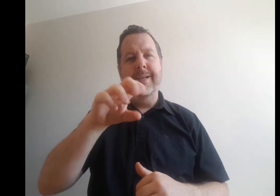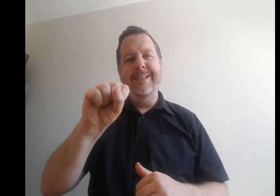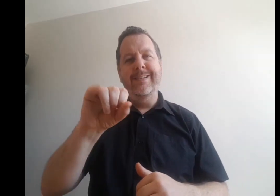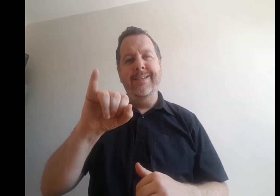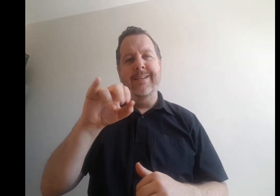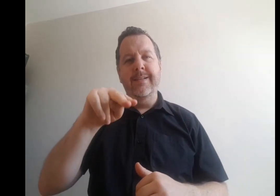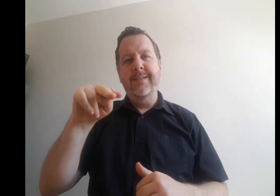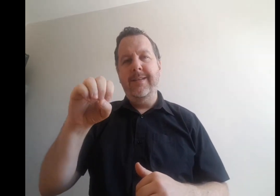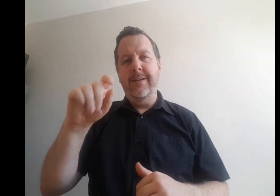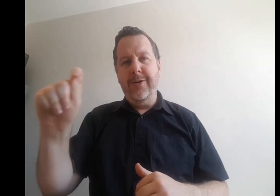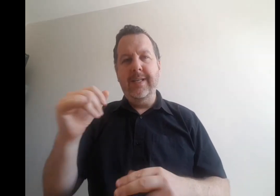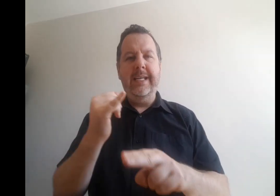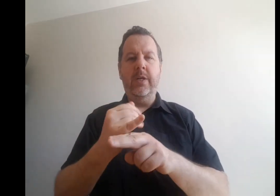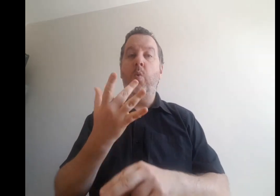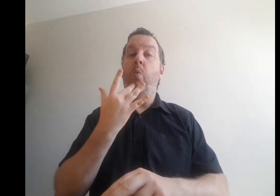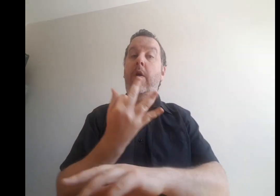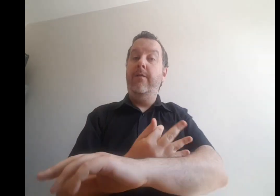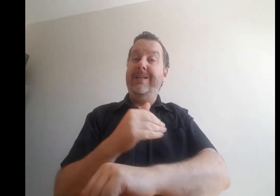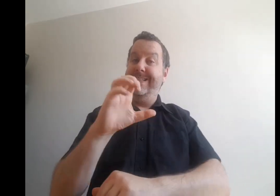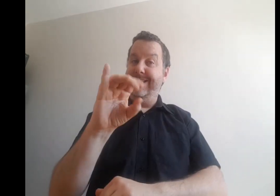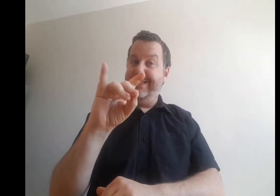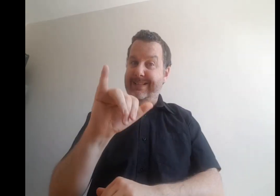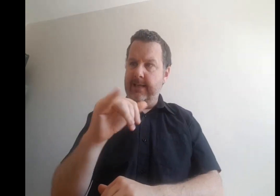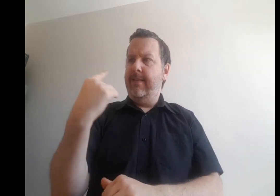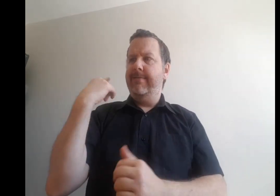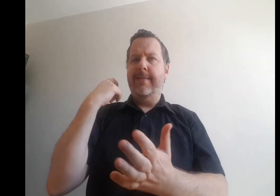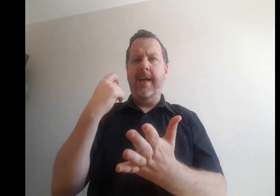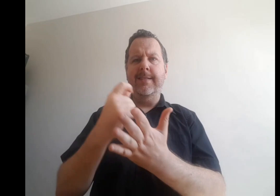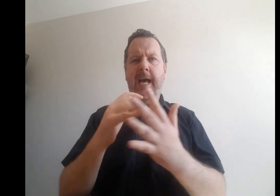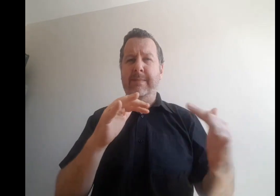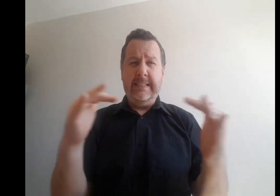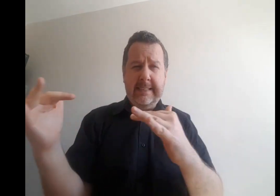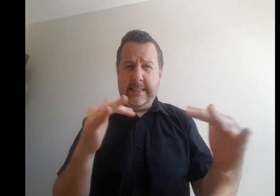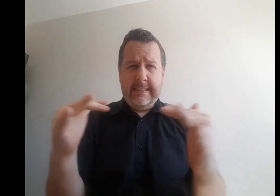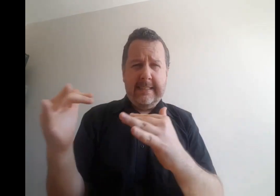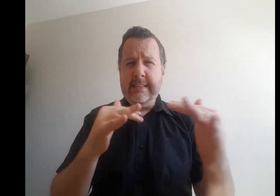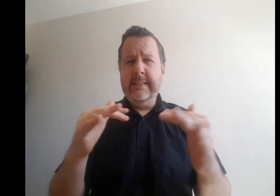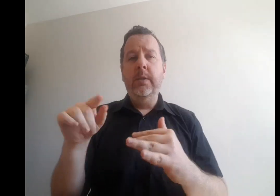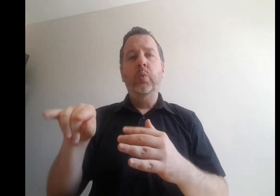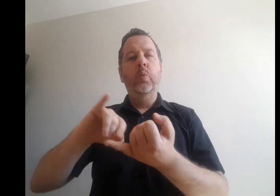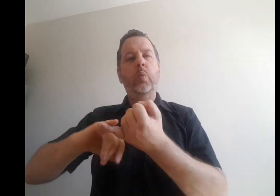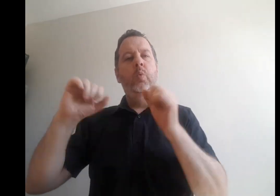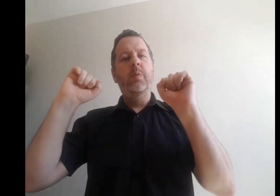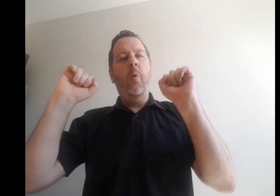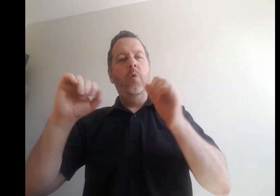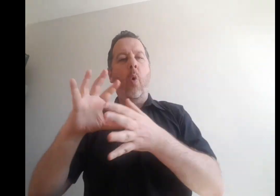and Waterford was the scene of a lot of battles between Redmondite Home Rule supporters